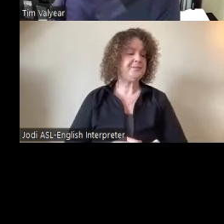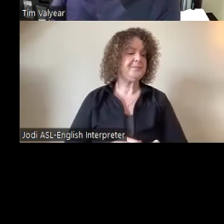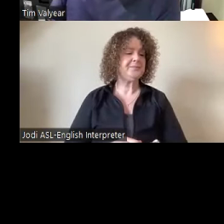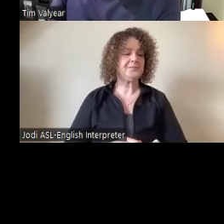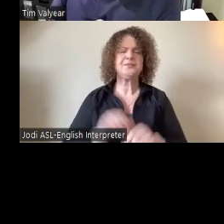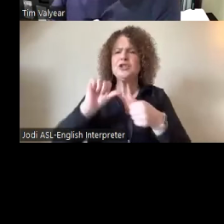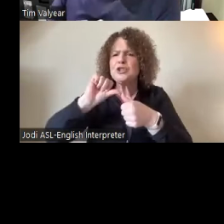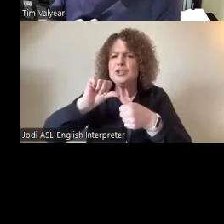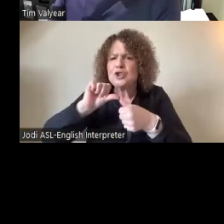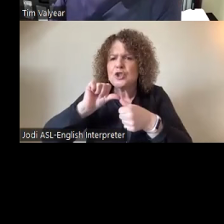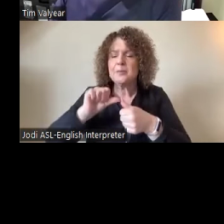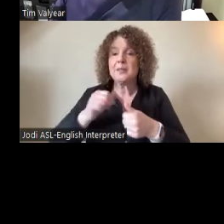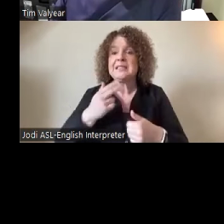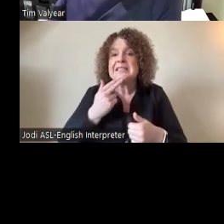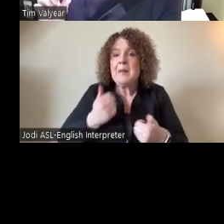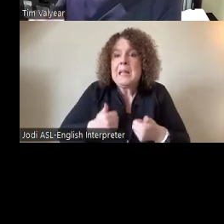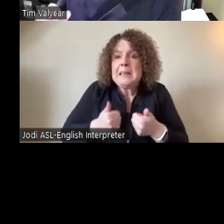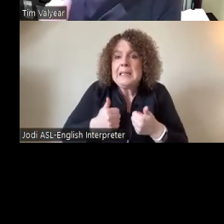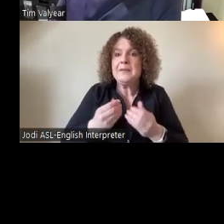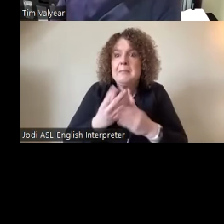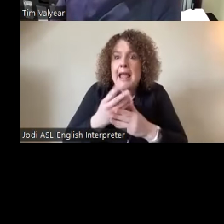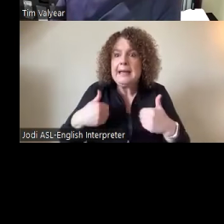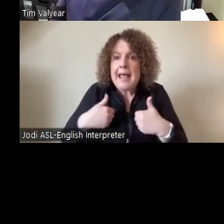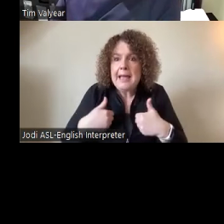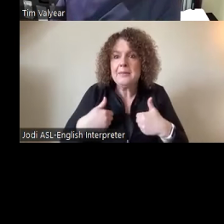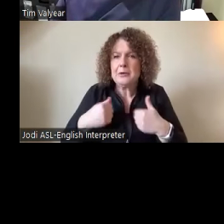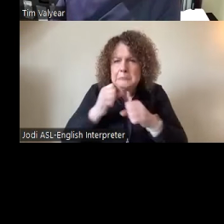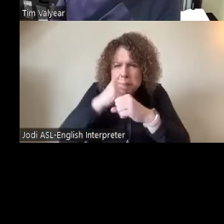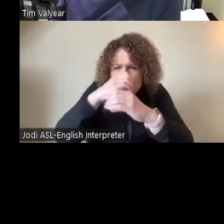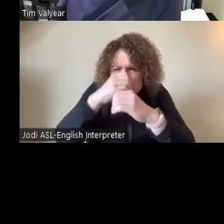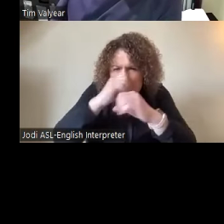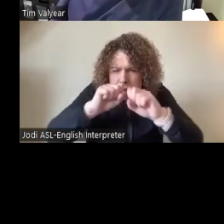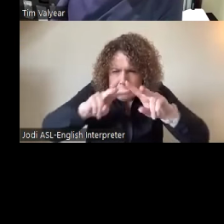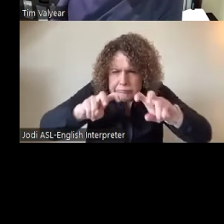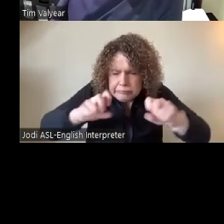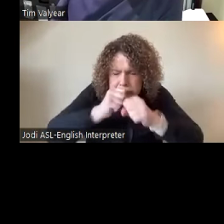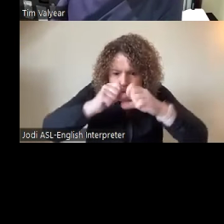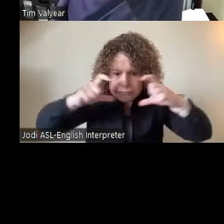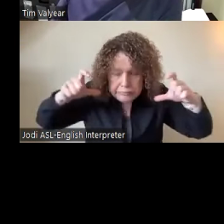friends, others in our community, and others in the